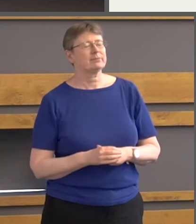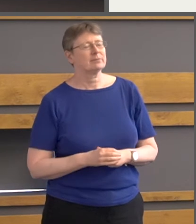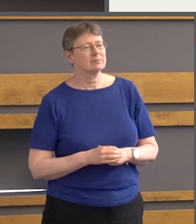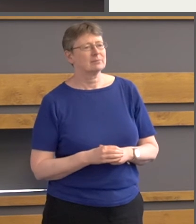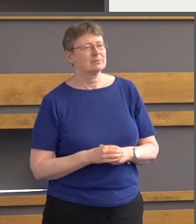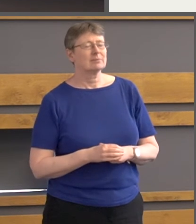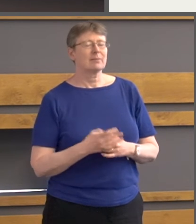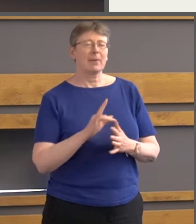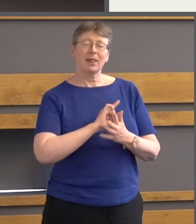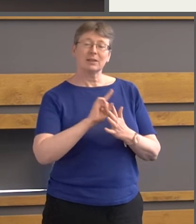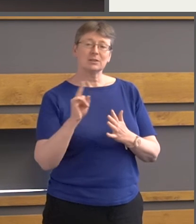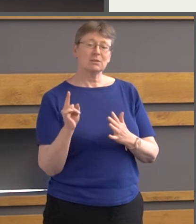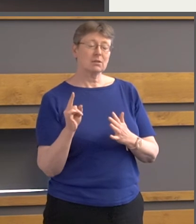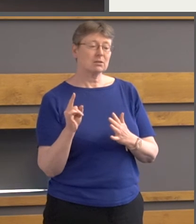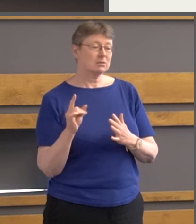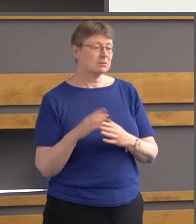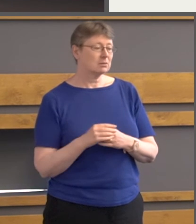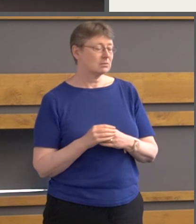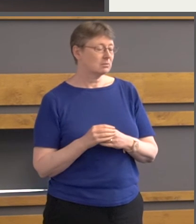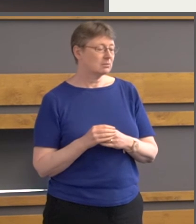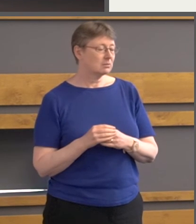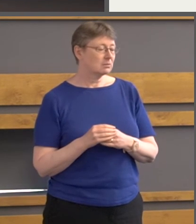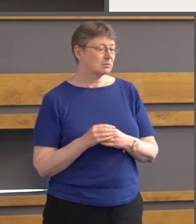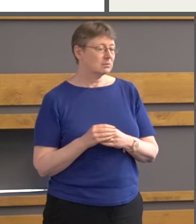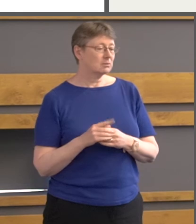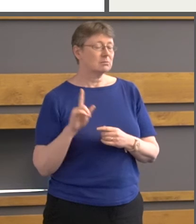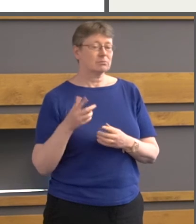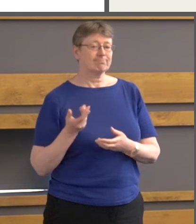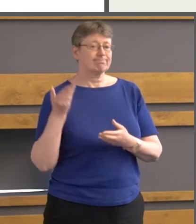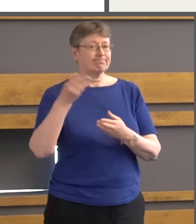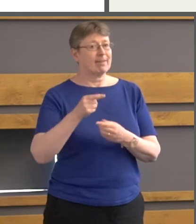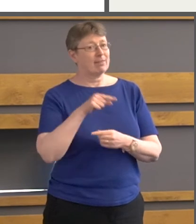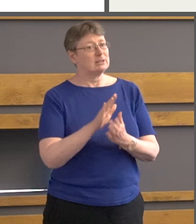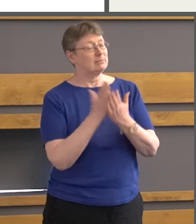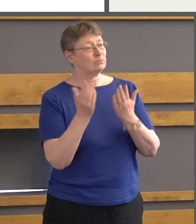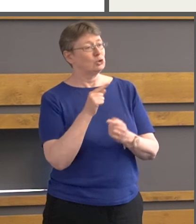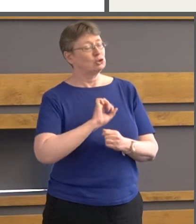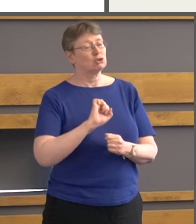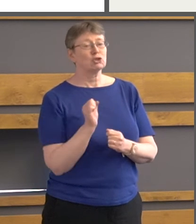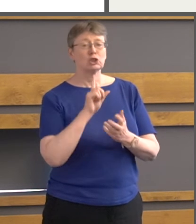Later on, I went on to contribute to this book, "The Scottish Jutewallah: